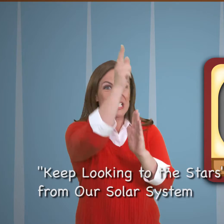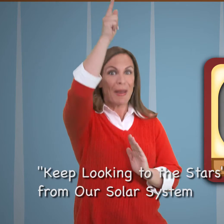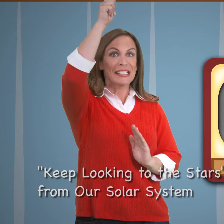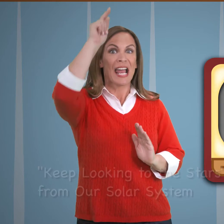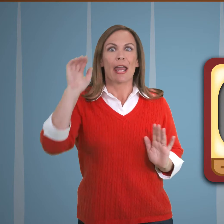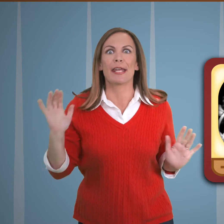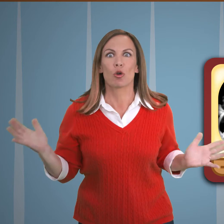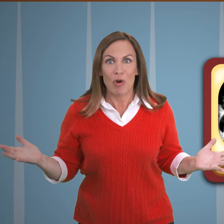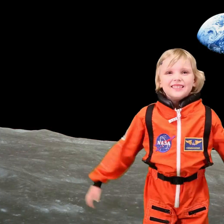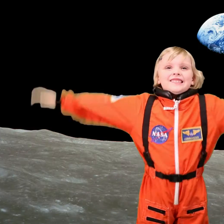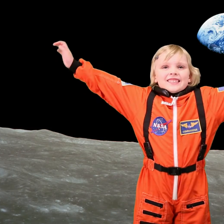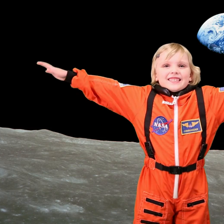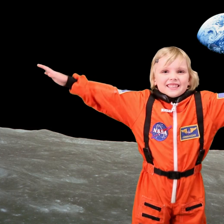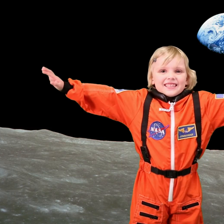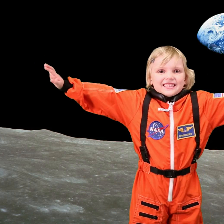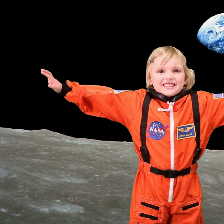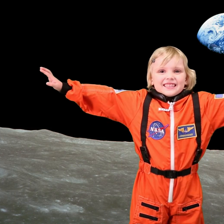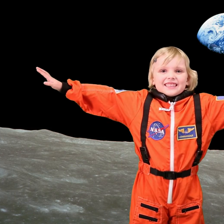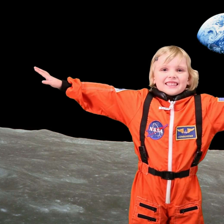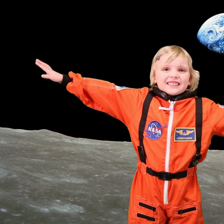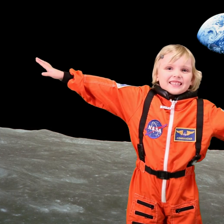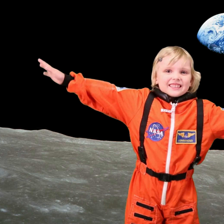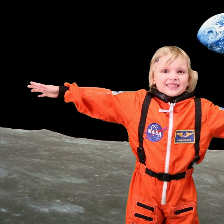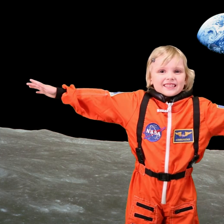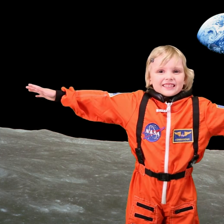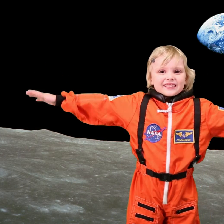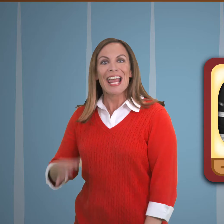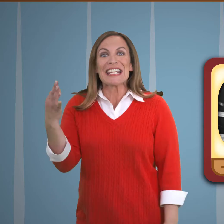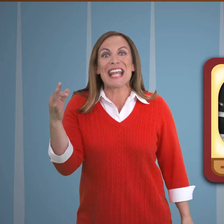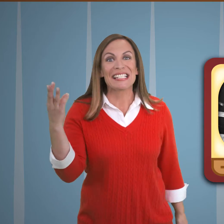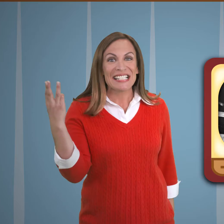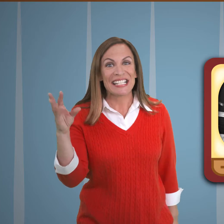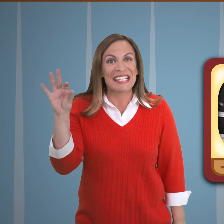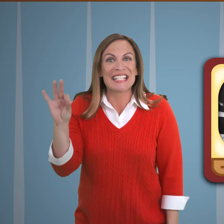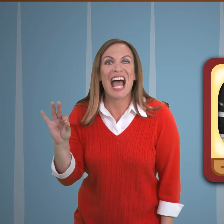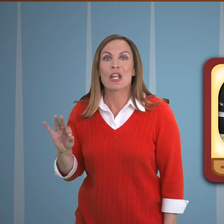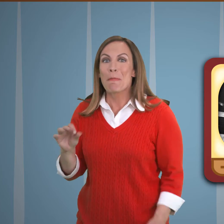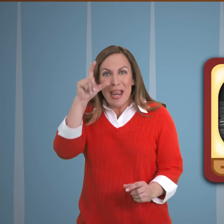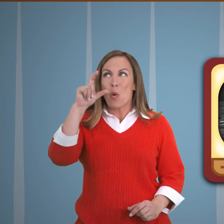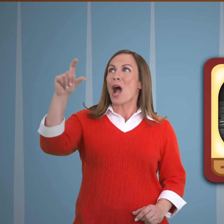Fall like a meteor We're cruising through our solar system